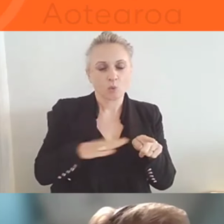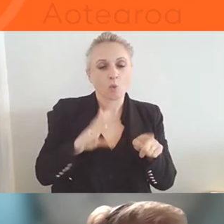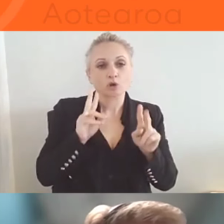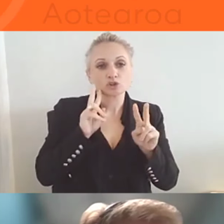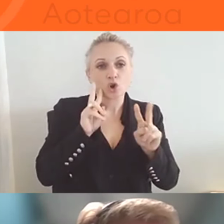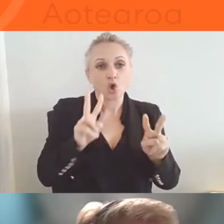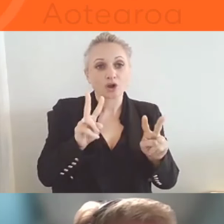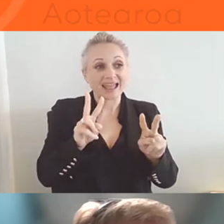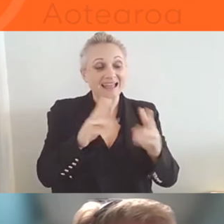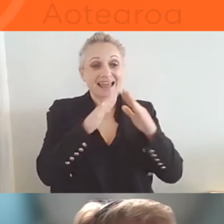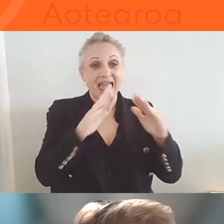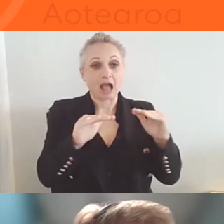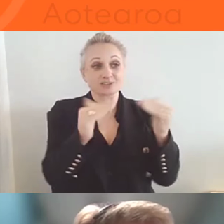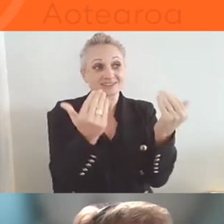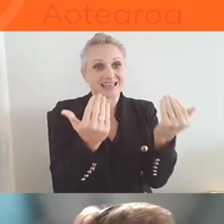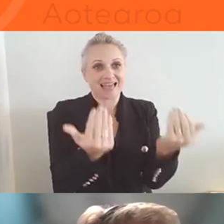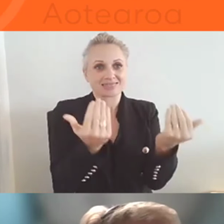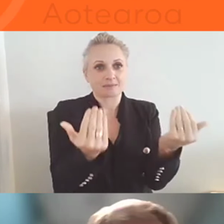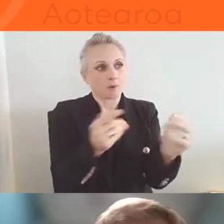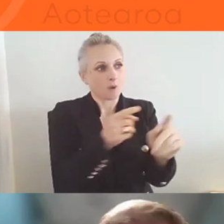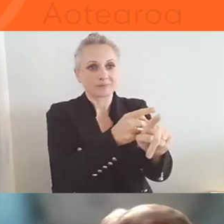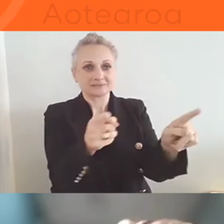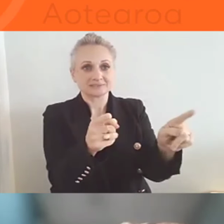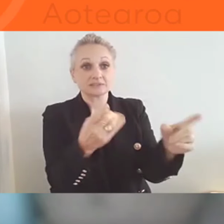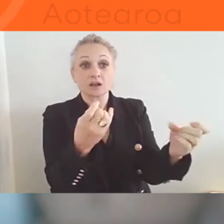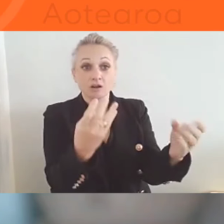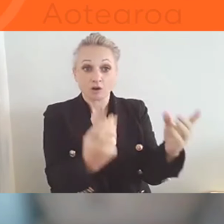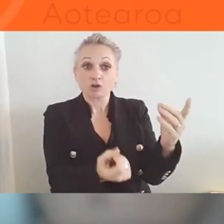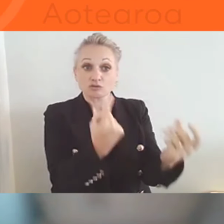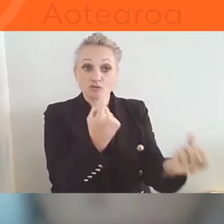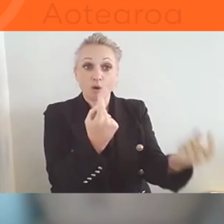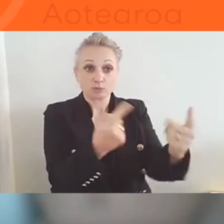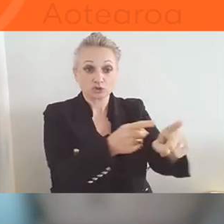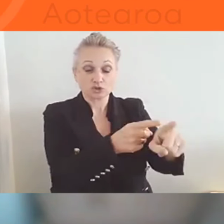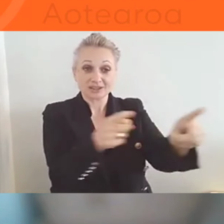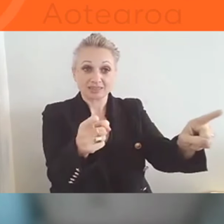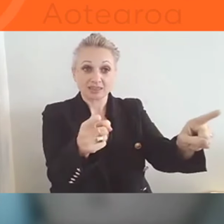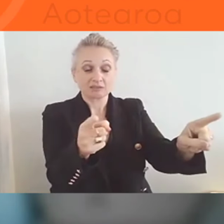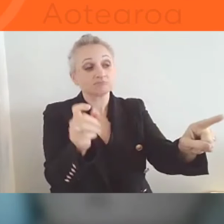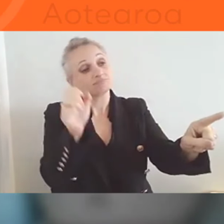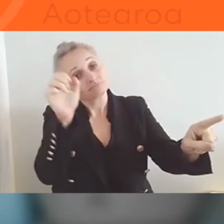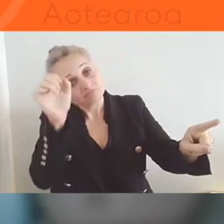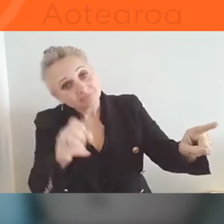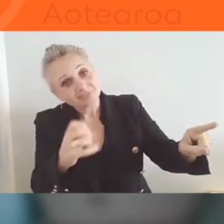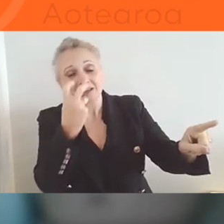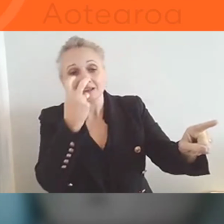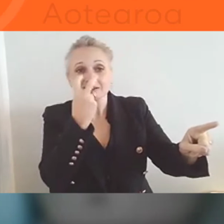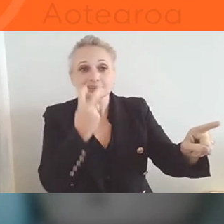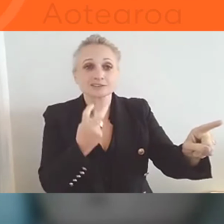there's a lot of opportunity there. Yes, older homes are difficult